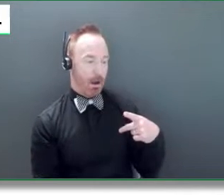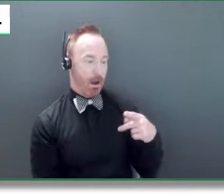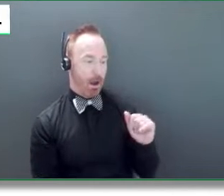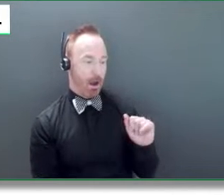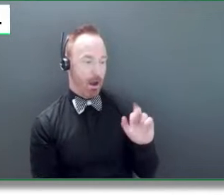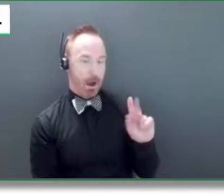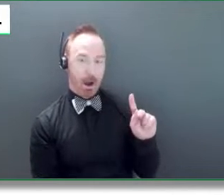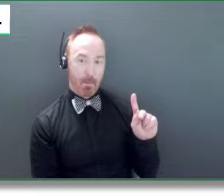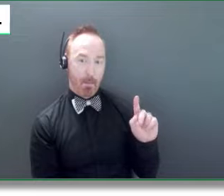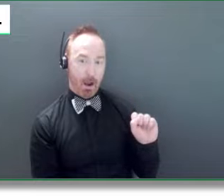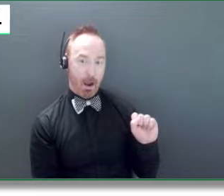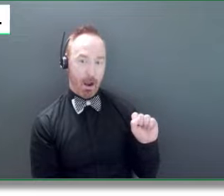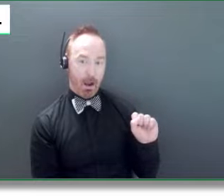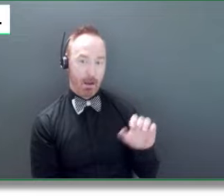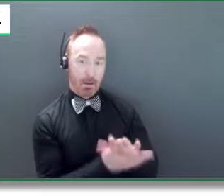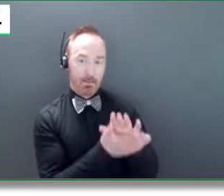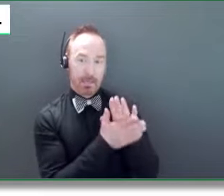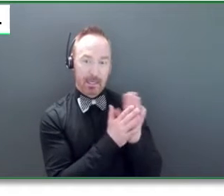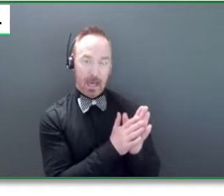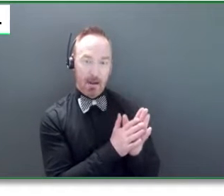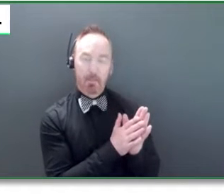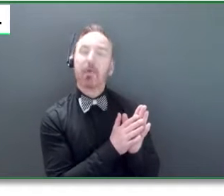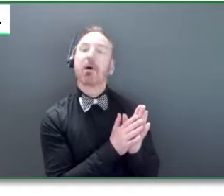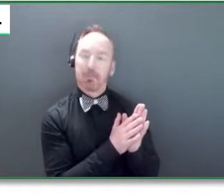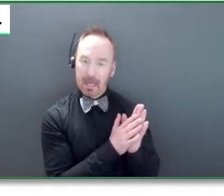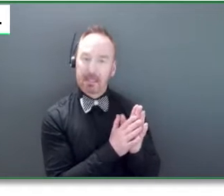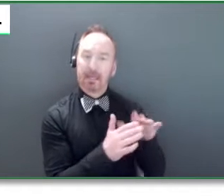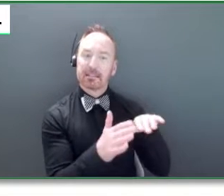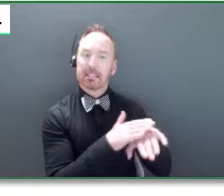the ones that I already mentioned and one new one that I wanted to highlight